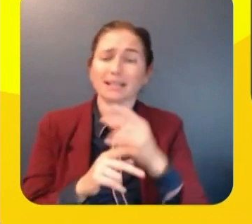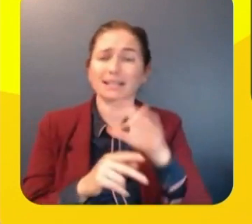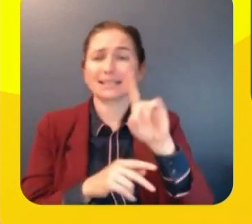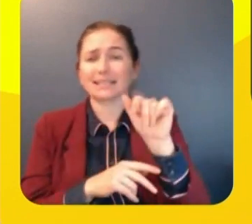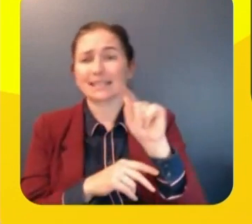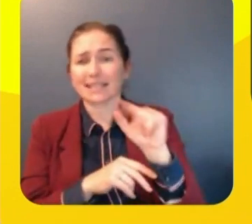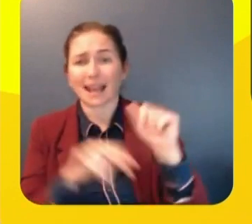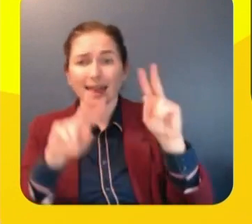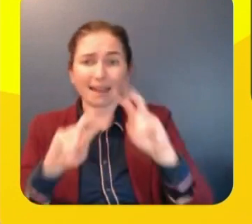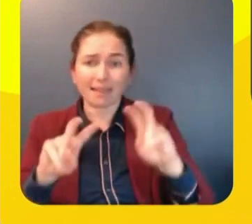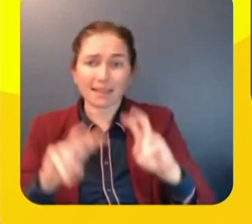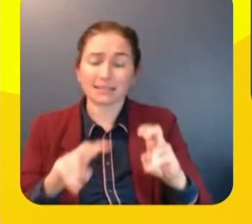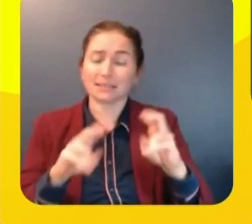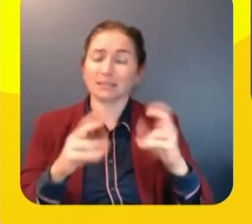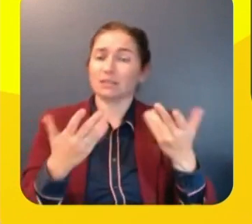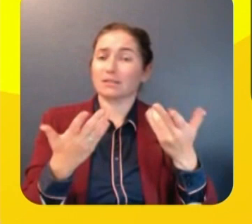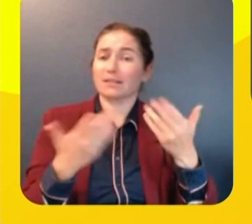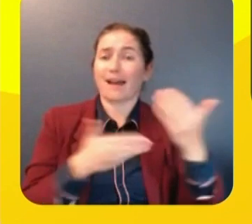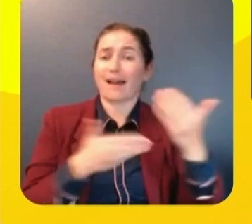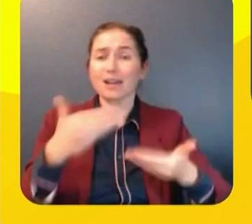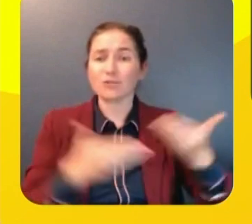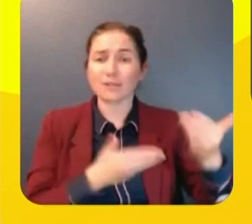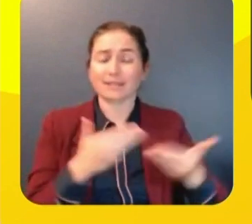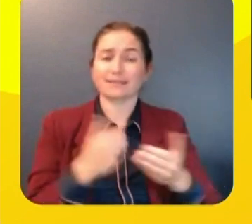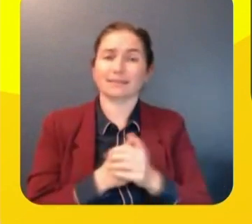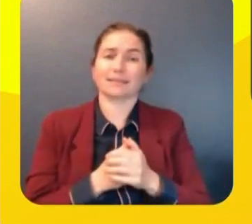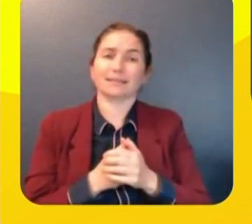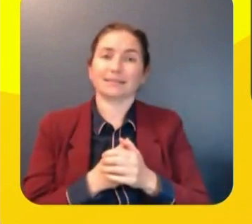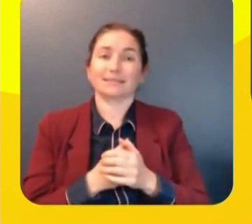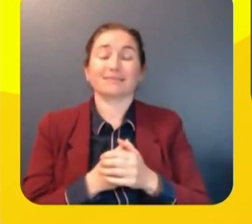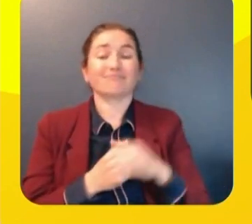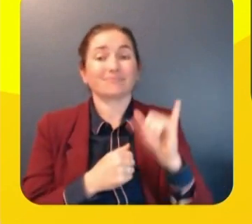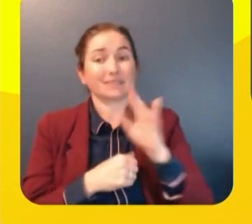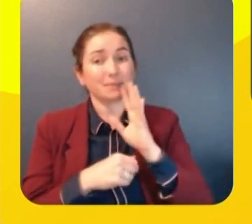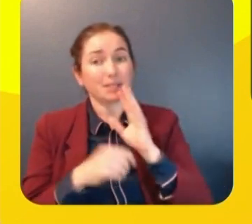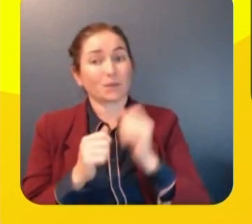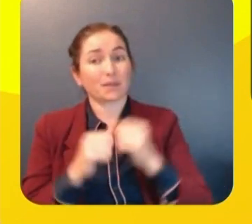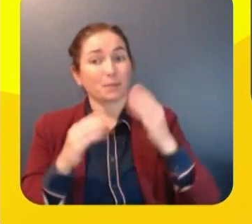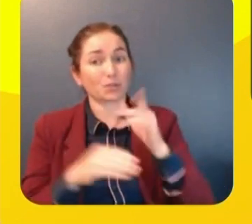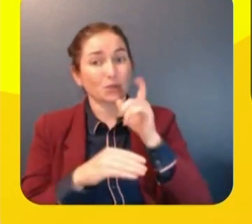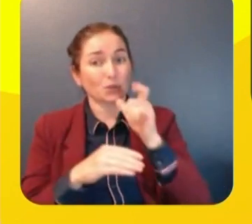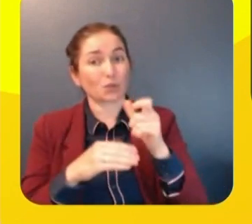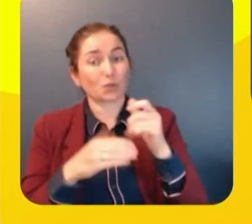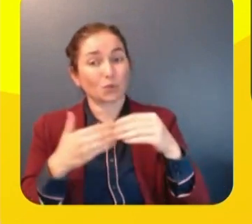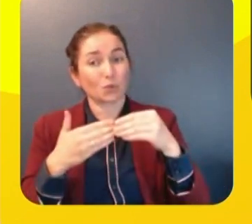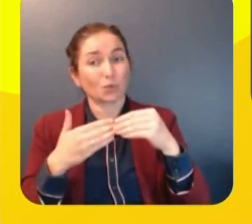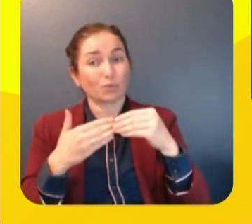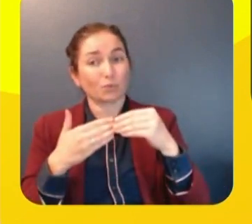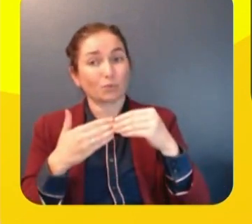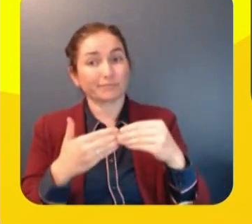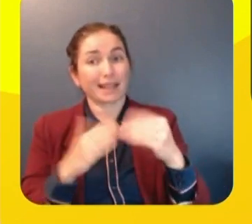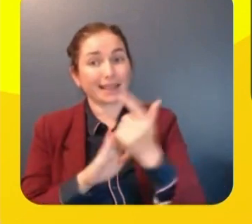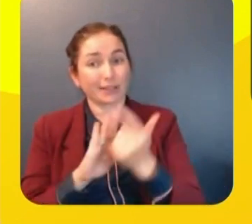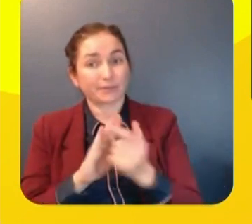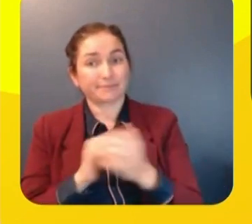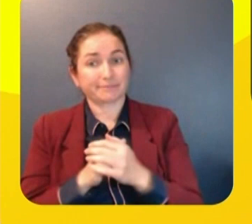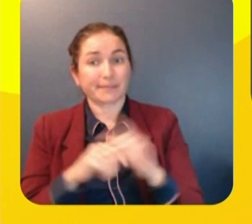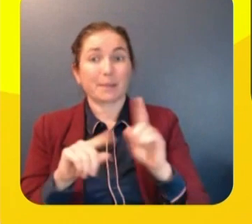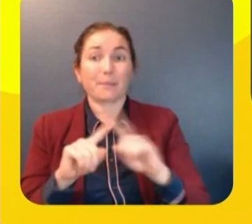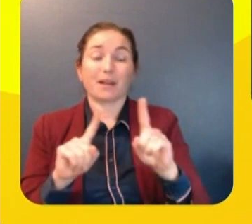the person who runs hiring, and for goodness sake, speak to the person who runs legal. But above all, speak to your CEO.